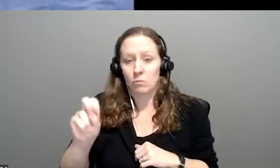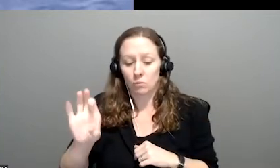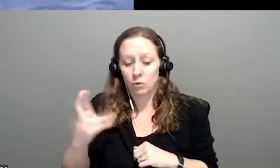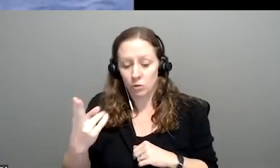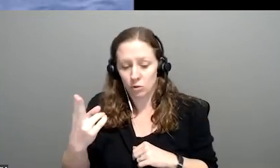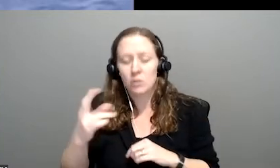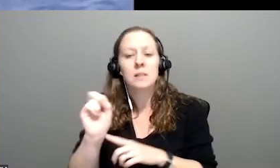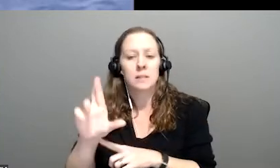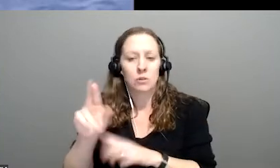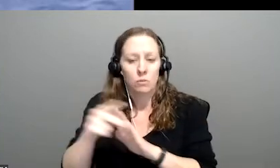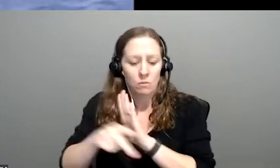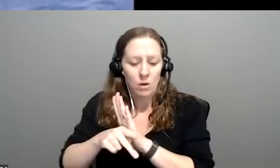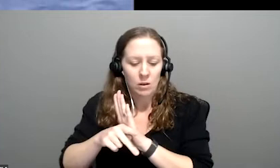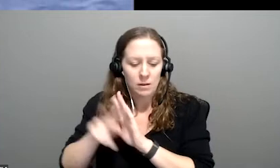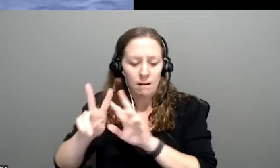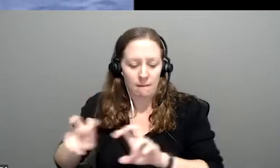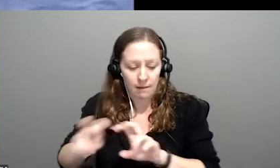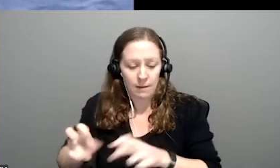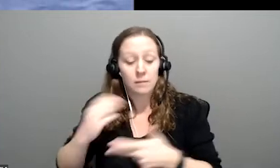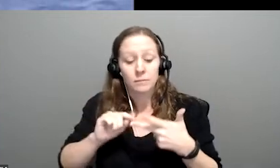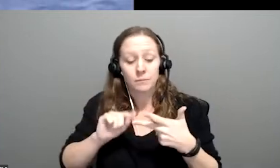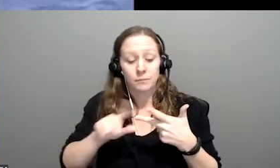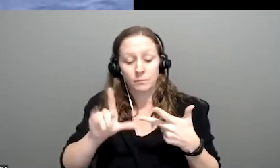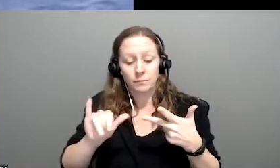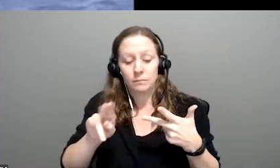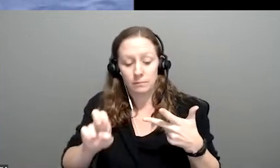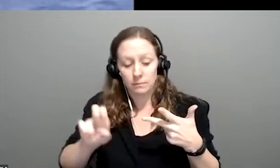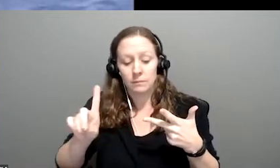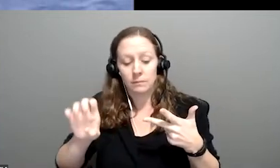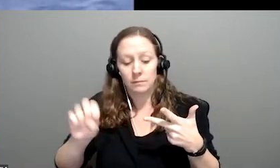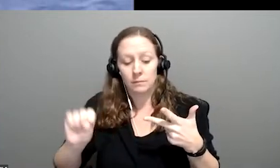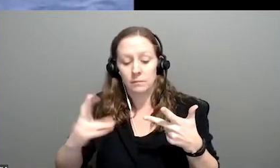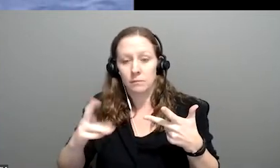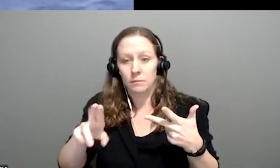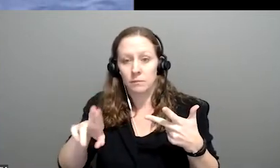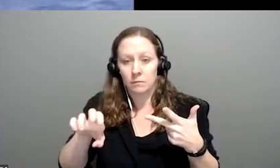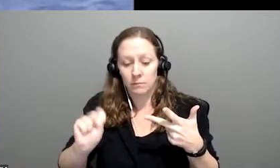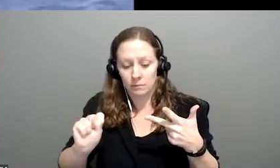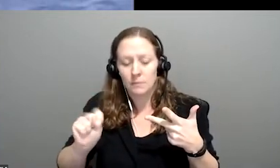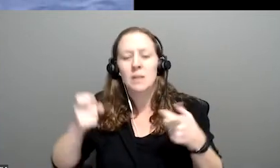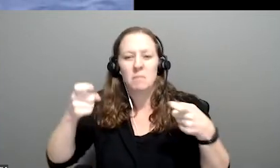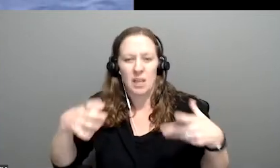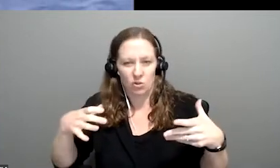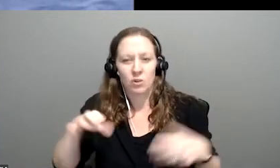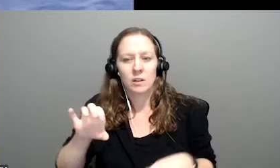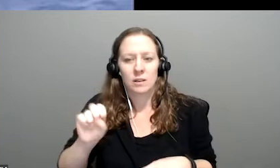and Lyne Deschenes, who is a Manager in ESDC. This will be a special Q&A session today,